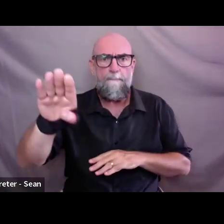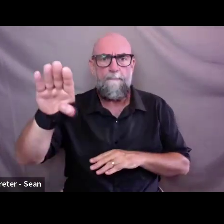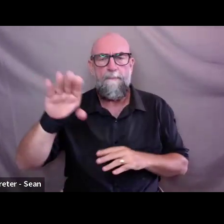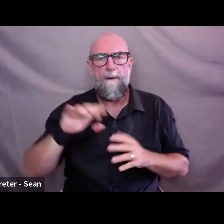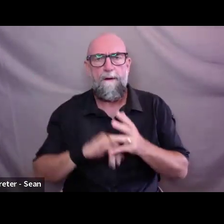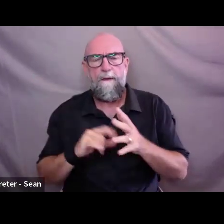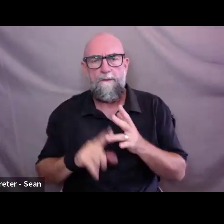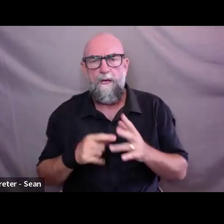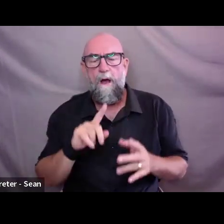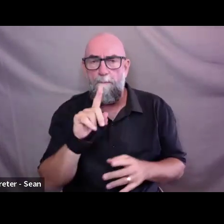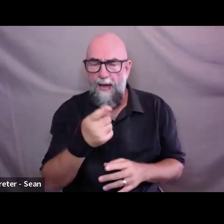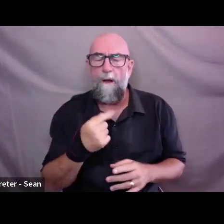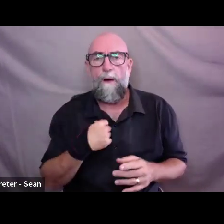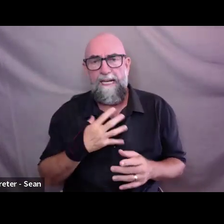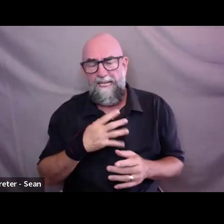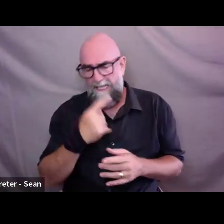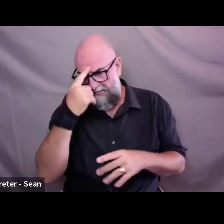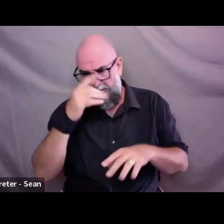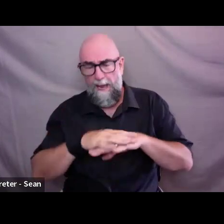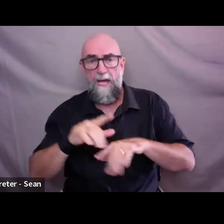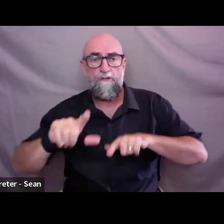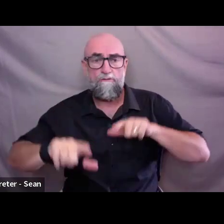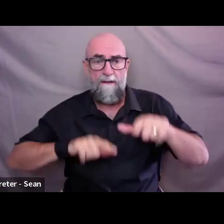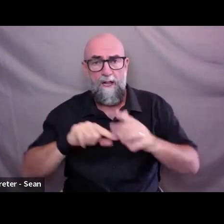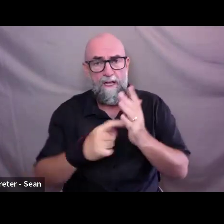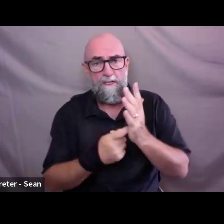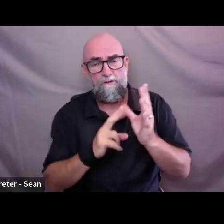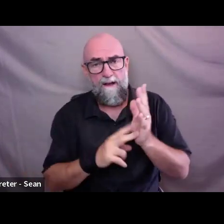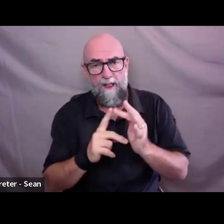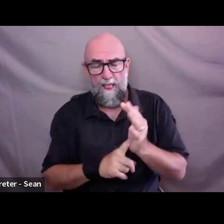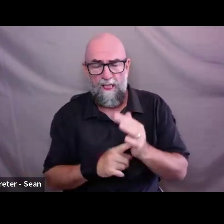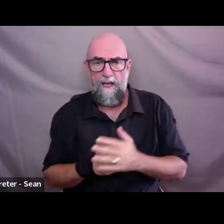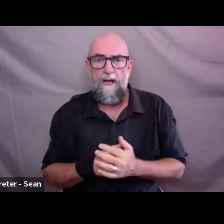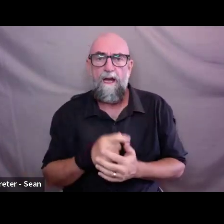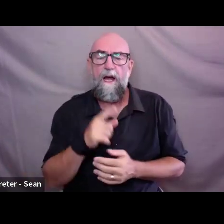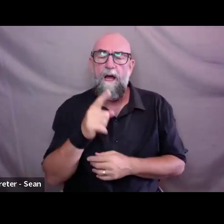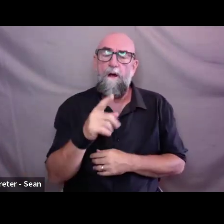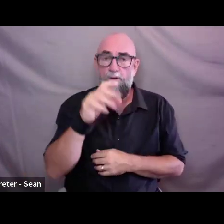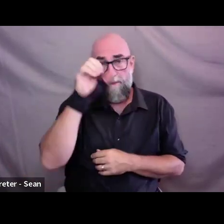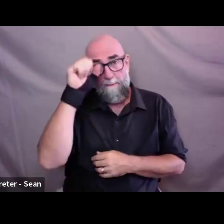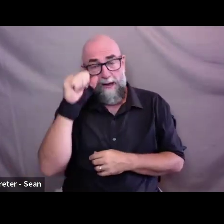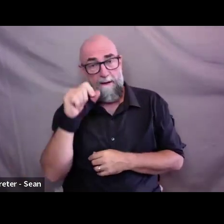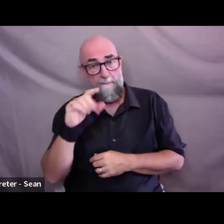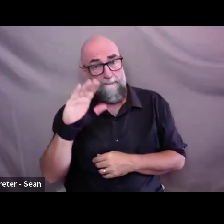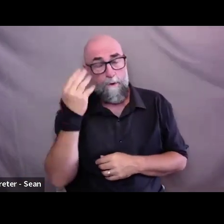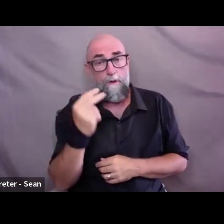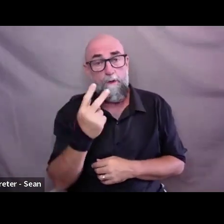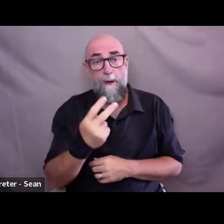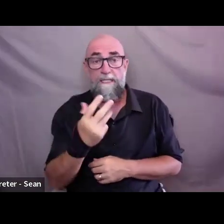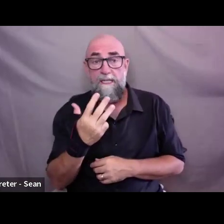before, a global level, 29% of emissions come from transport and travel and 8% of the worlds emissions at about 29% comes from